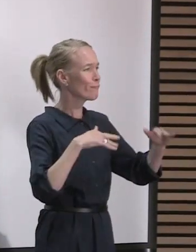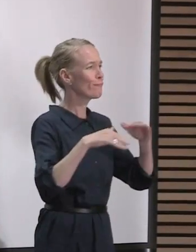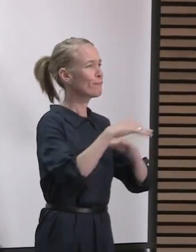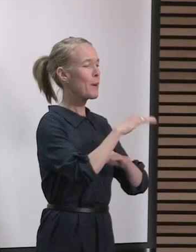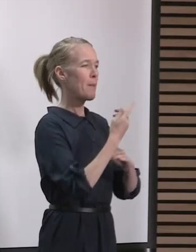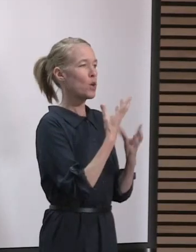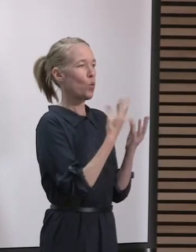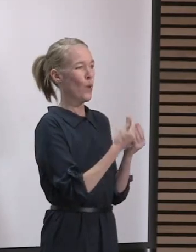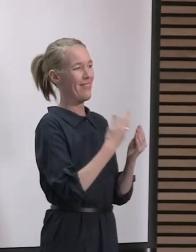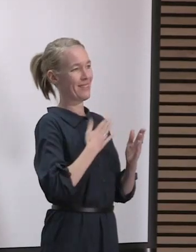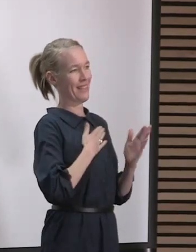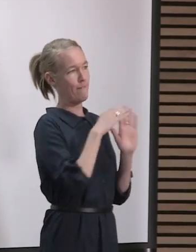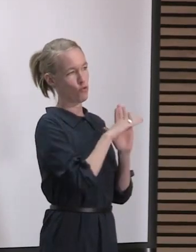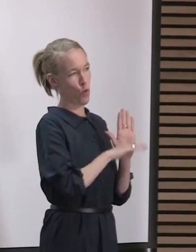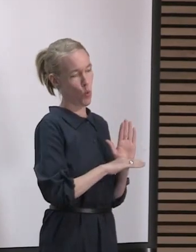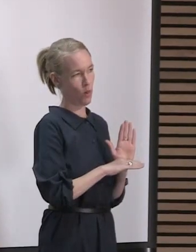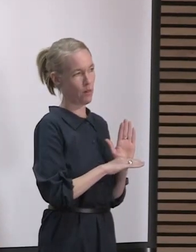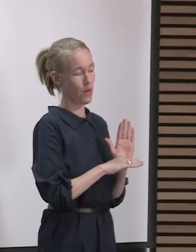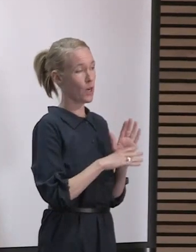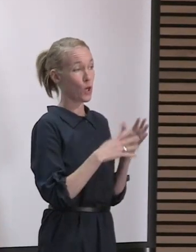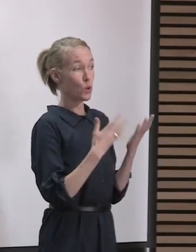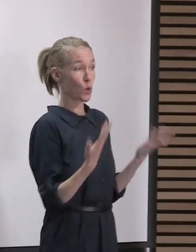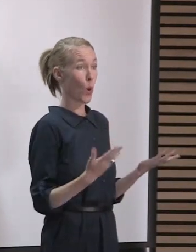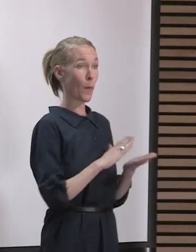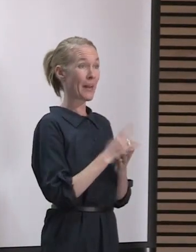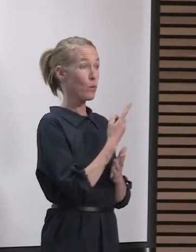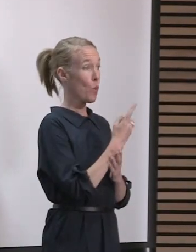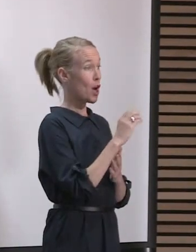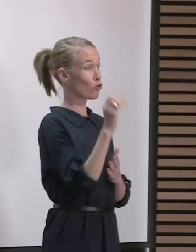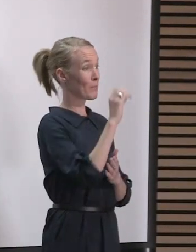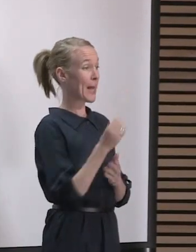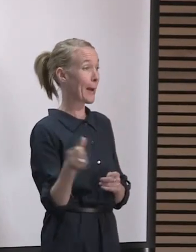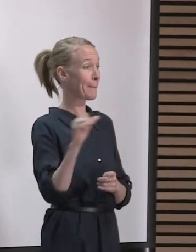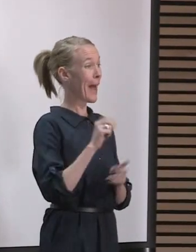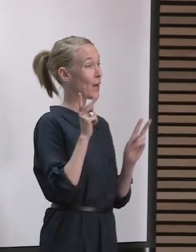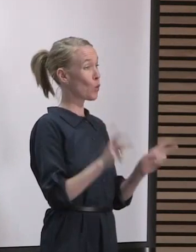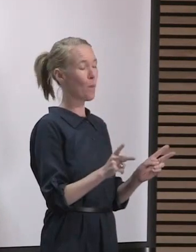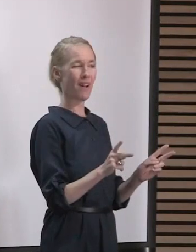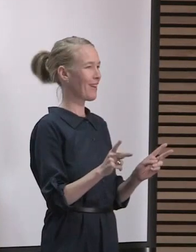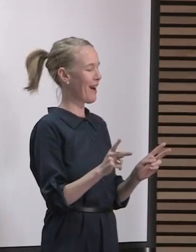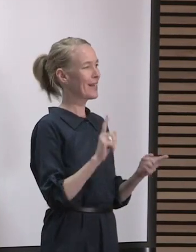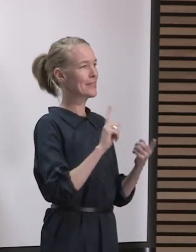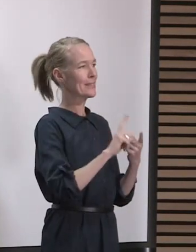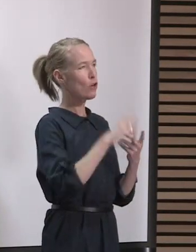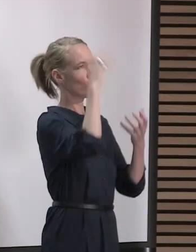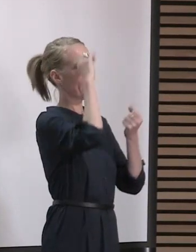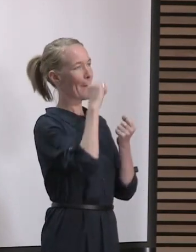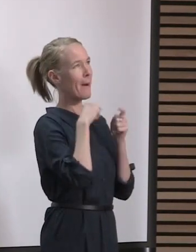is maintain the wide range of activities that we were able to do in Alert Level 1. And that may include us accepting